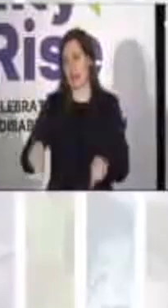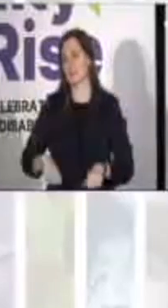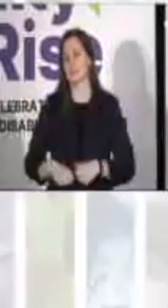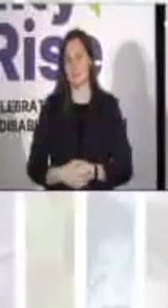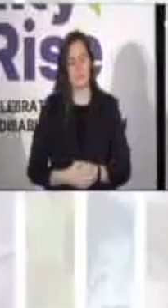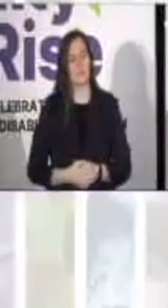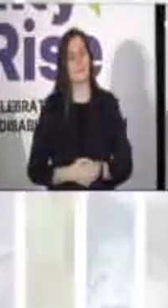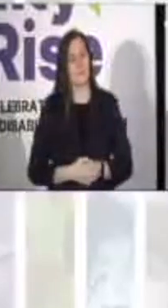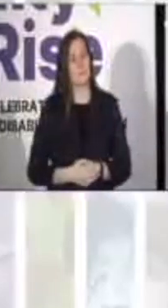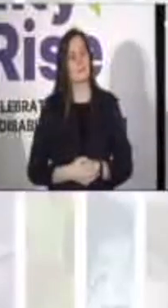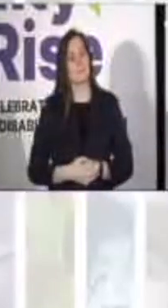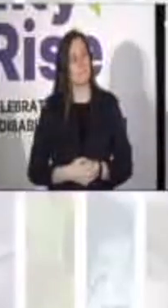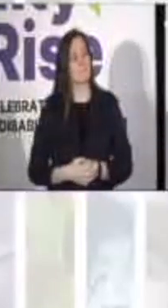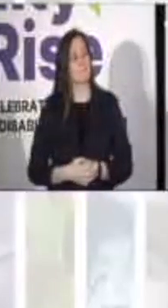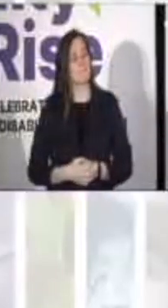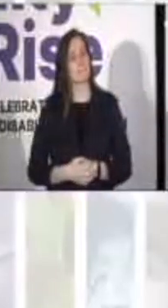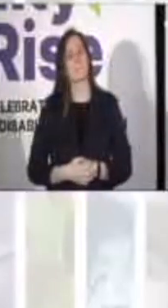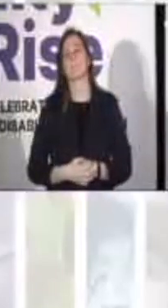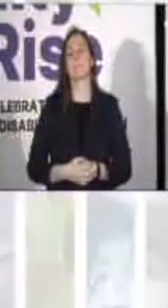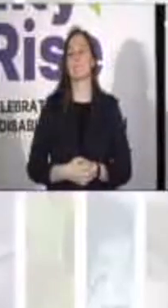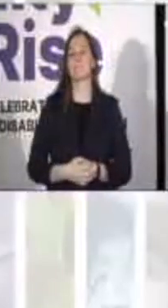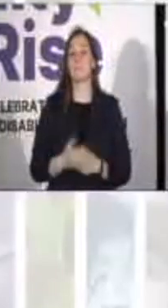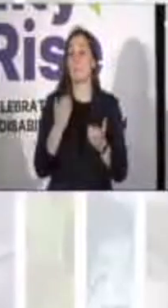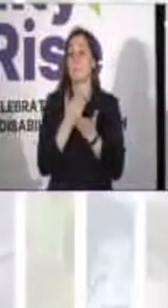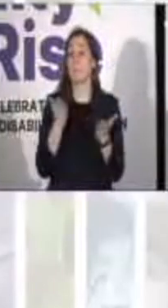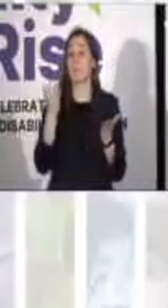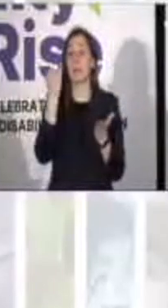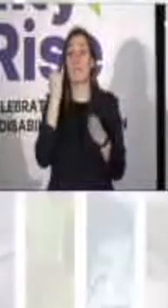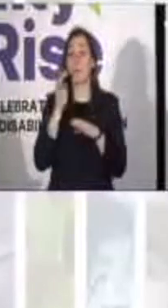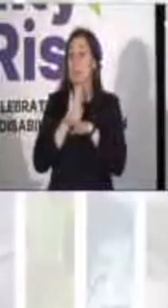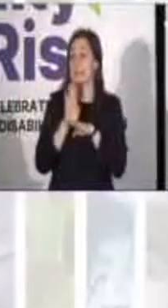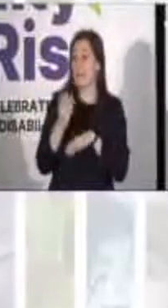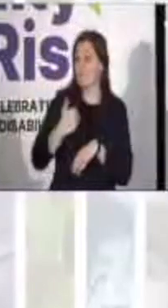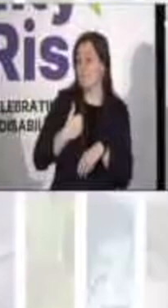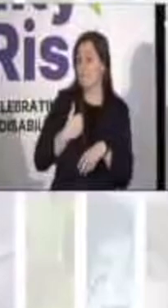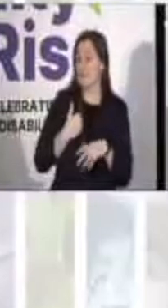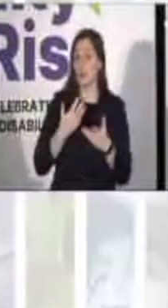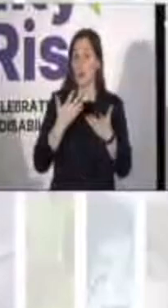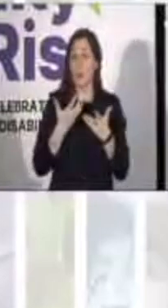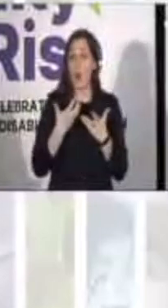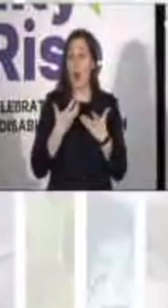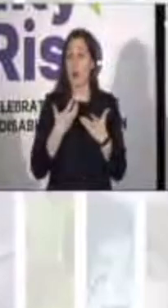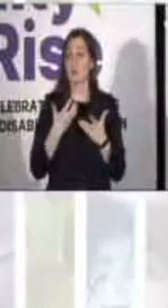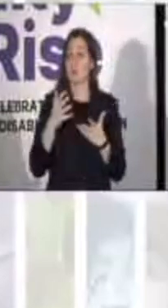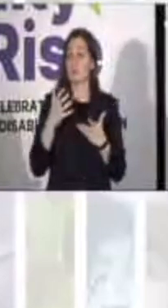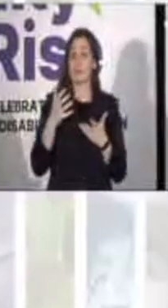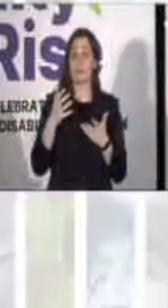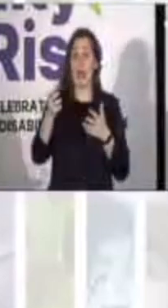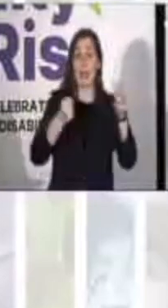SO TO ANYONE WHO IS LOOKING AT HIRING TALENTED PEOPLE INCLUDING THOSE LIVING WITH DISABILITIES,